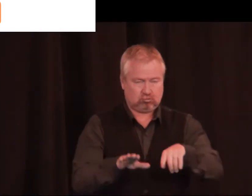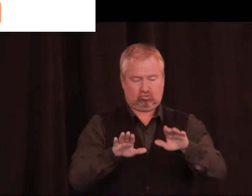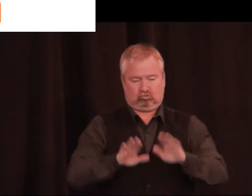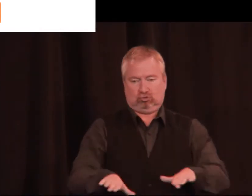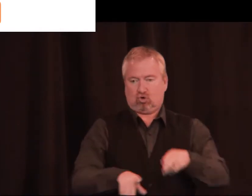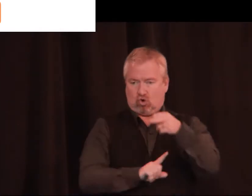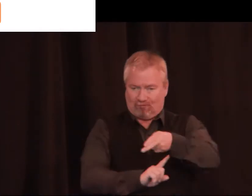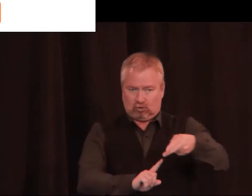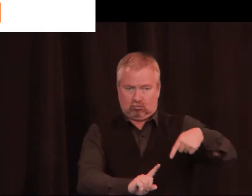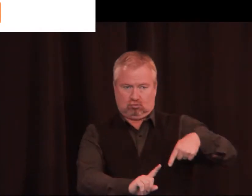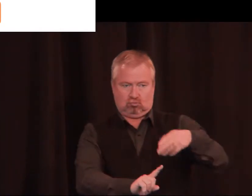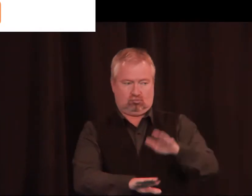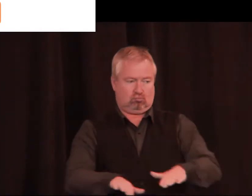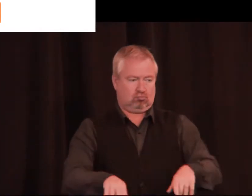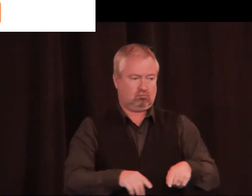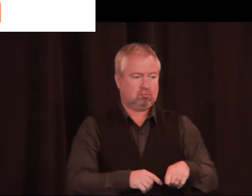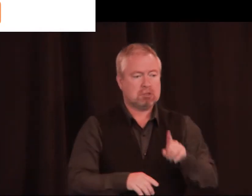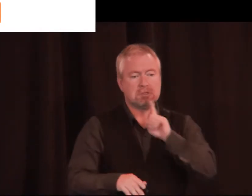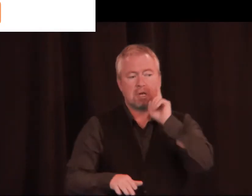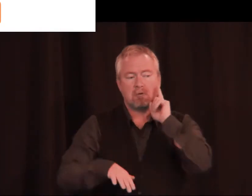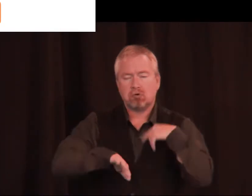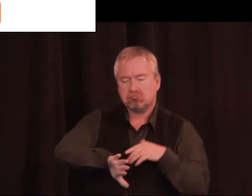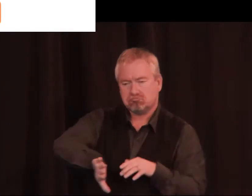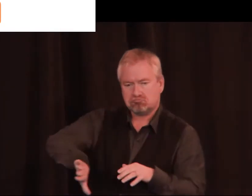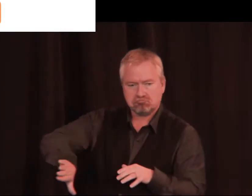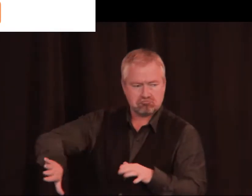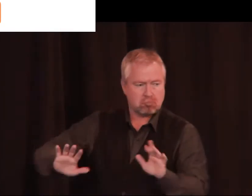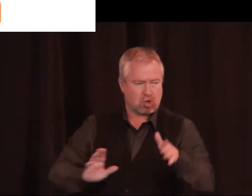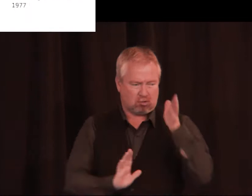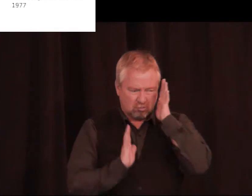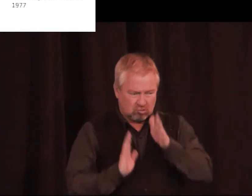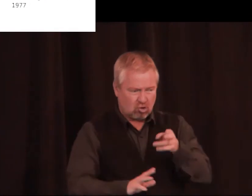So, not children who are deaf, but children with mild and moderate hearing loss.